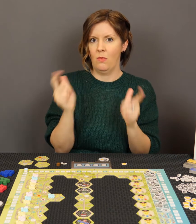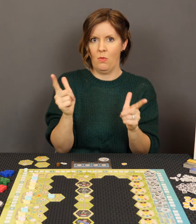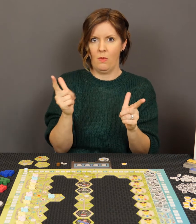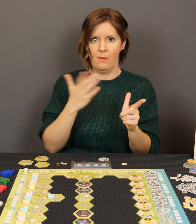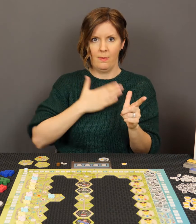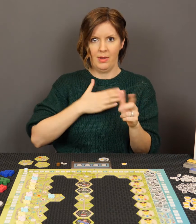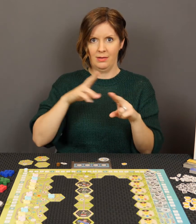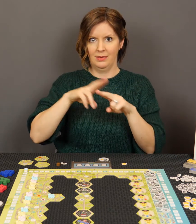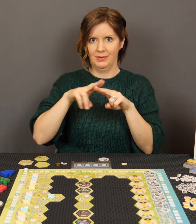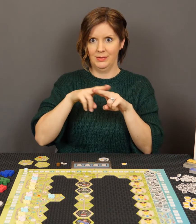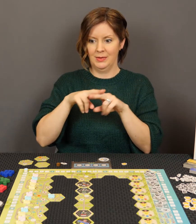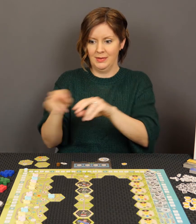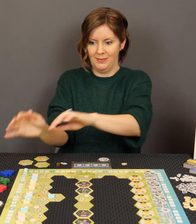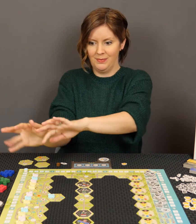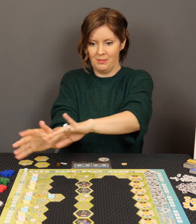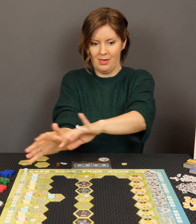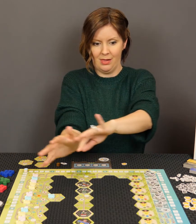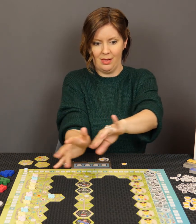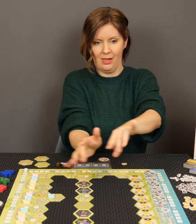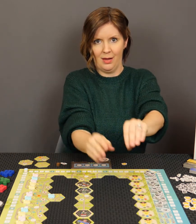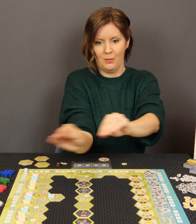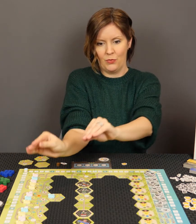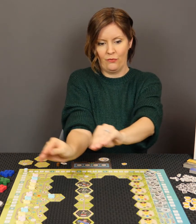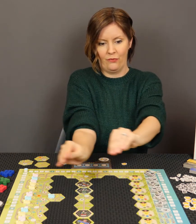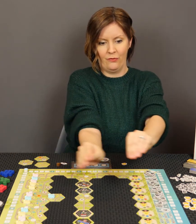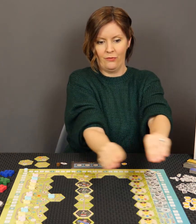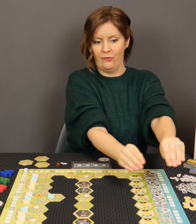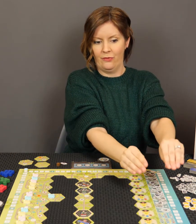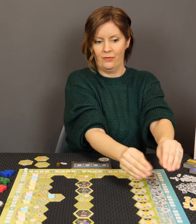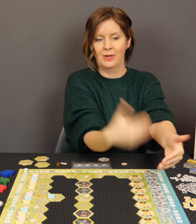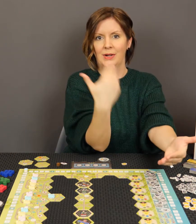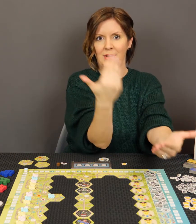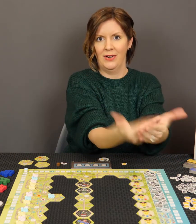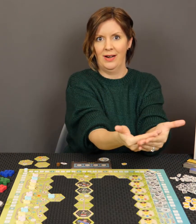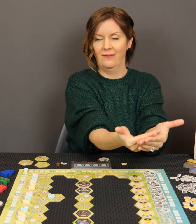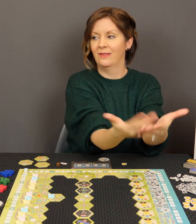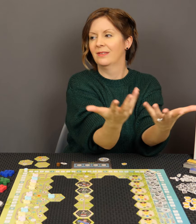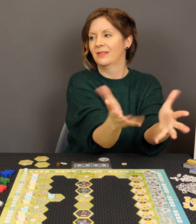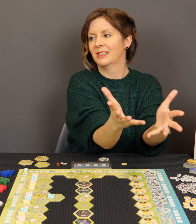The game can also end if I get all of my trains to that train yard area.